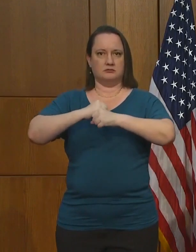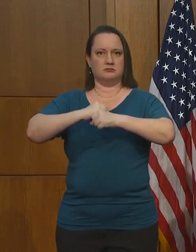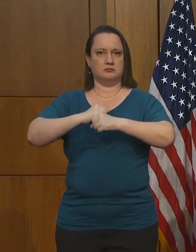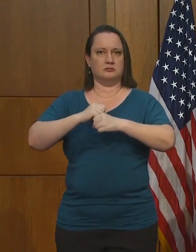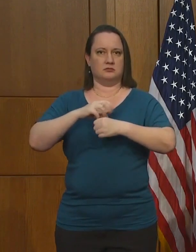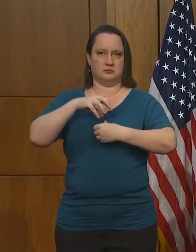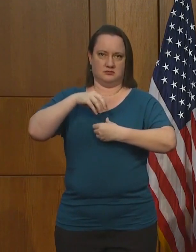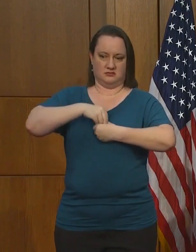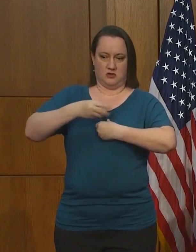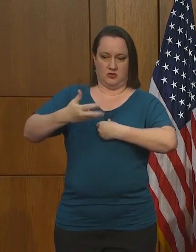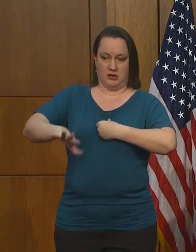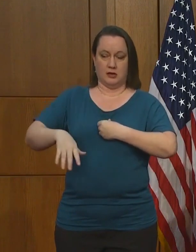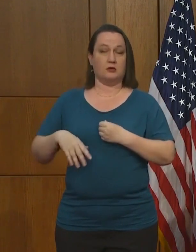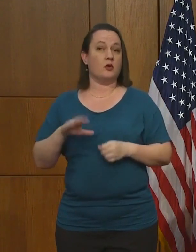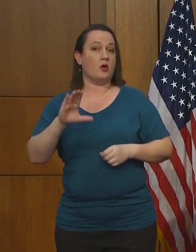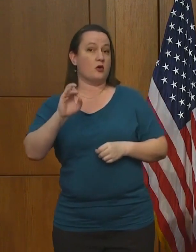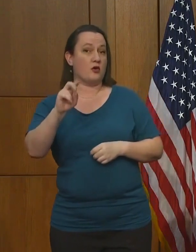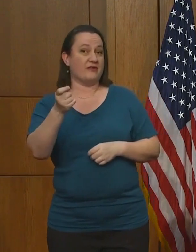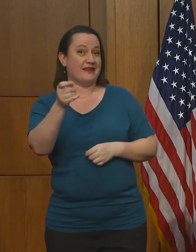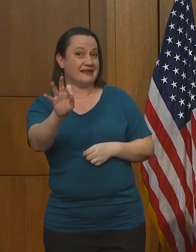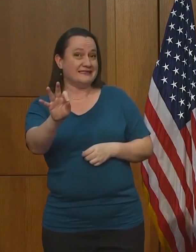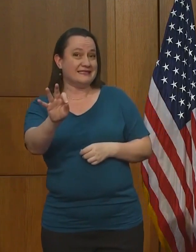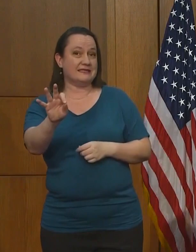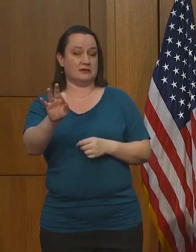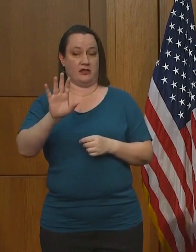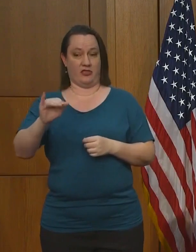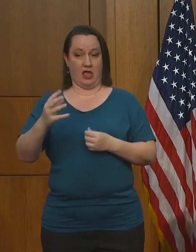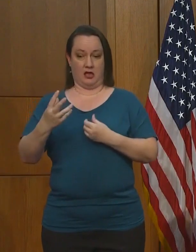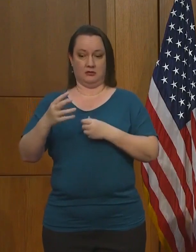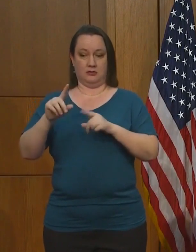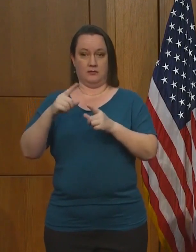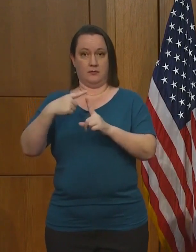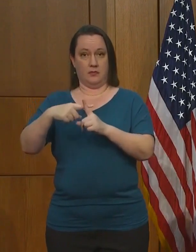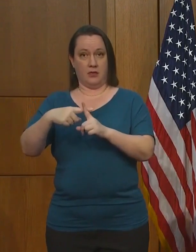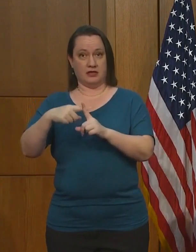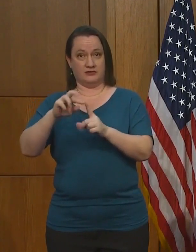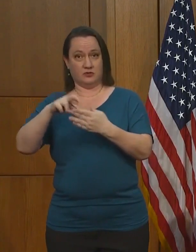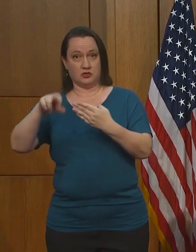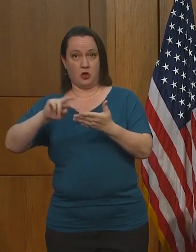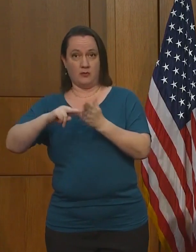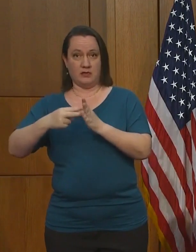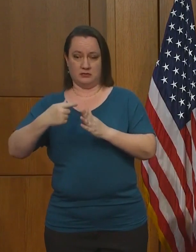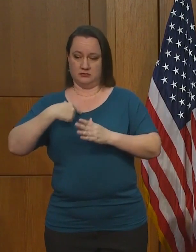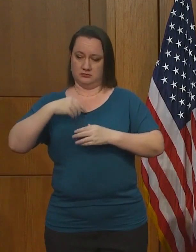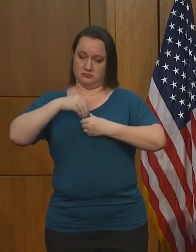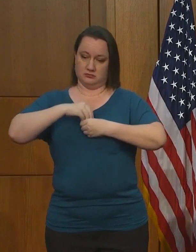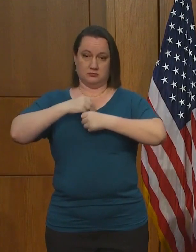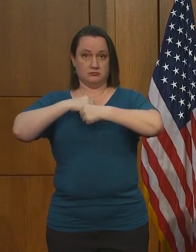RONALD JUST EXPLAINED WE DON'T KNOW IF THAT'S THE CASE WITH